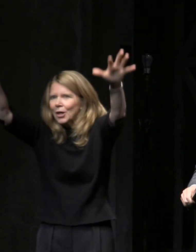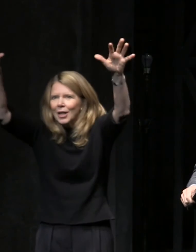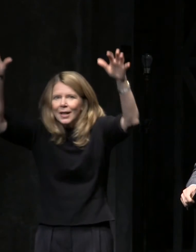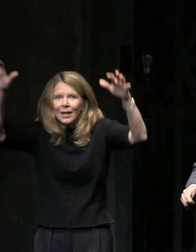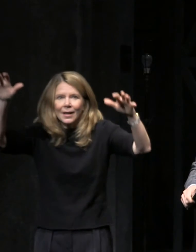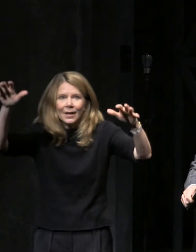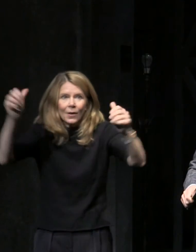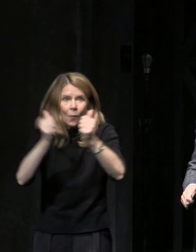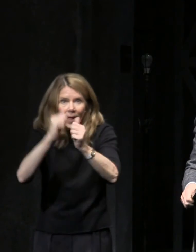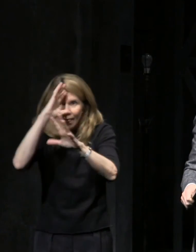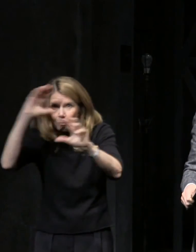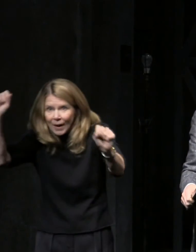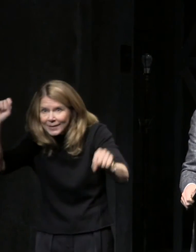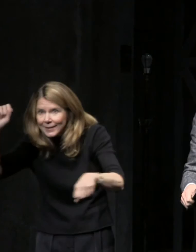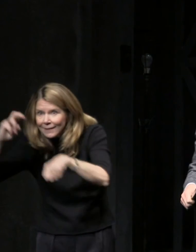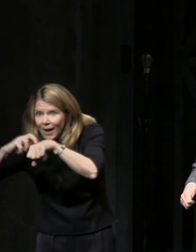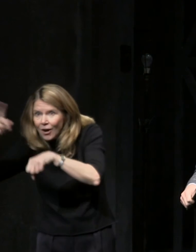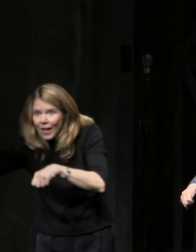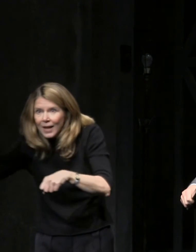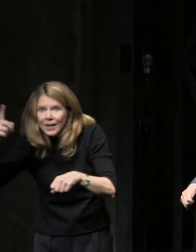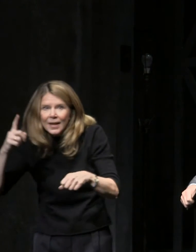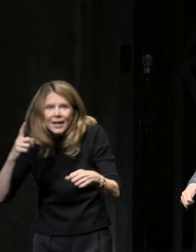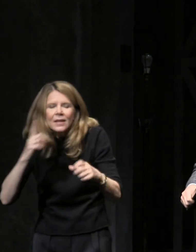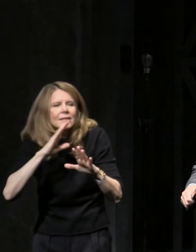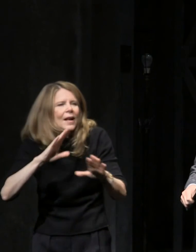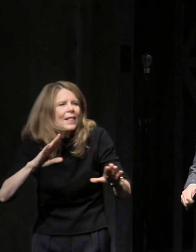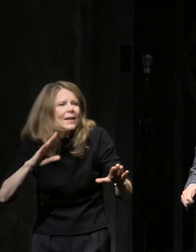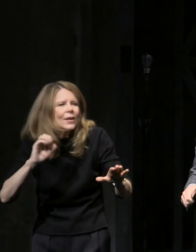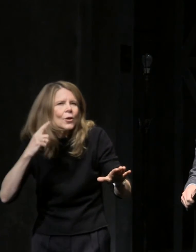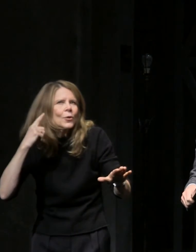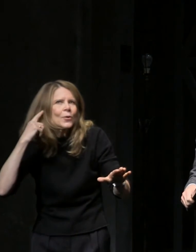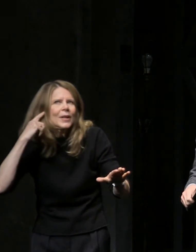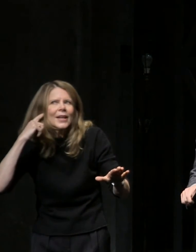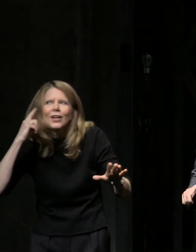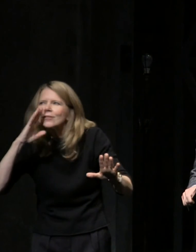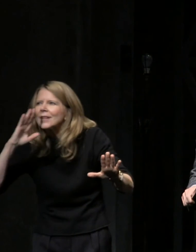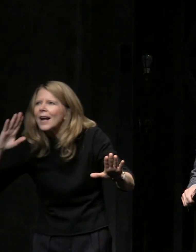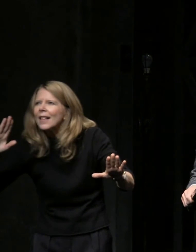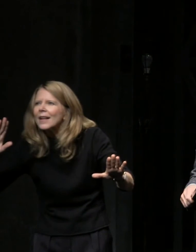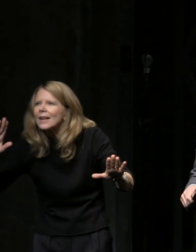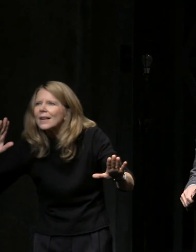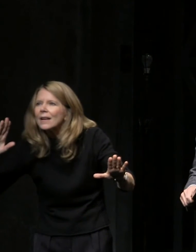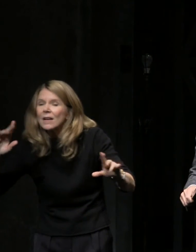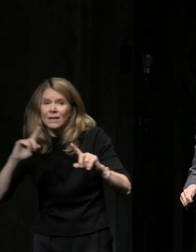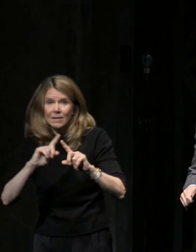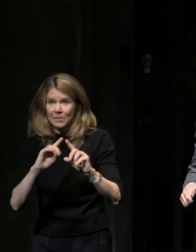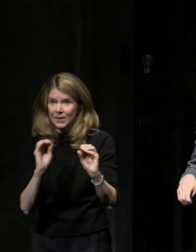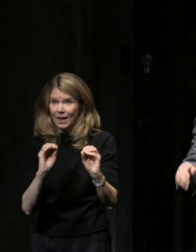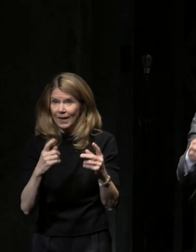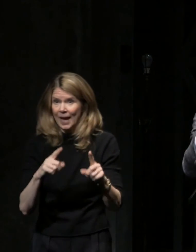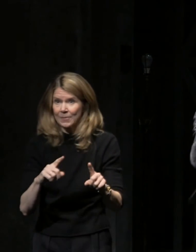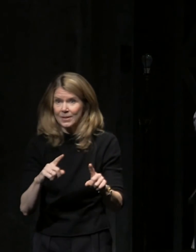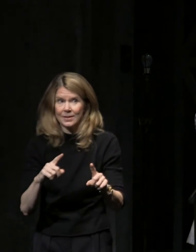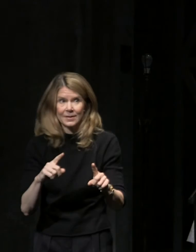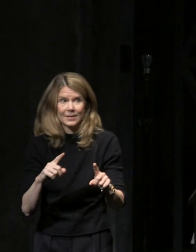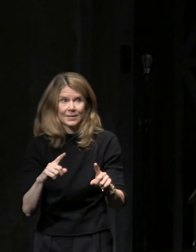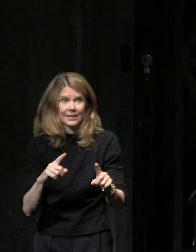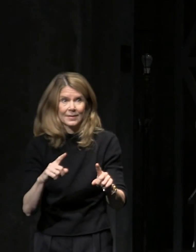state and be able to hear a pin drop, and nothing happening. And here we are all staring